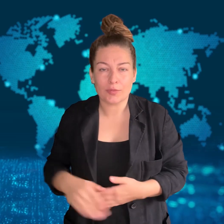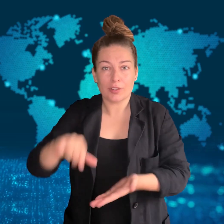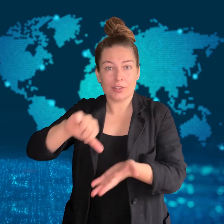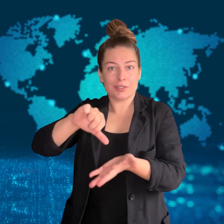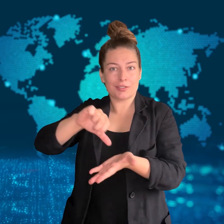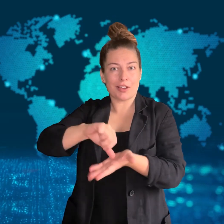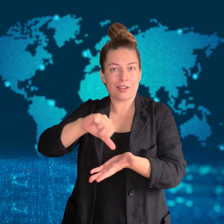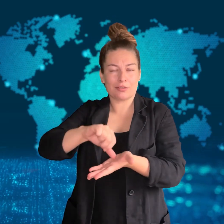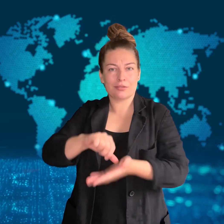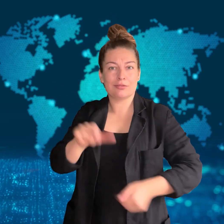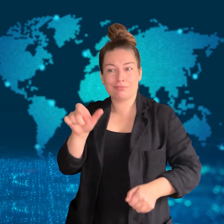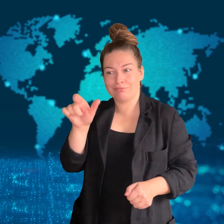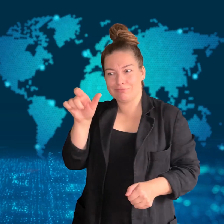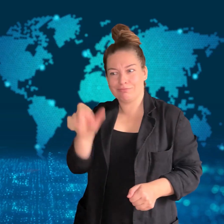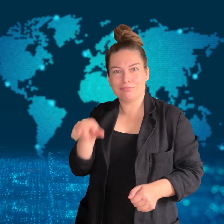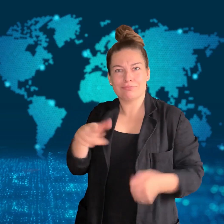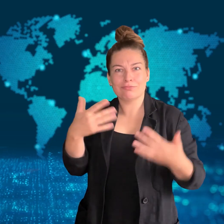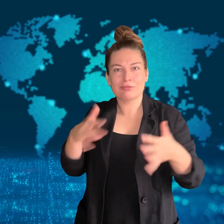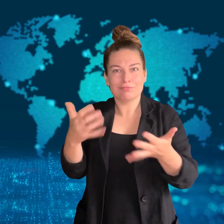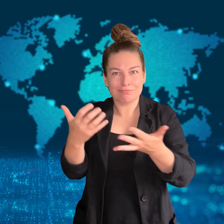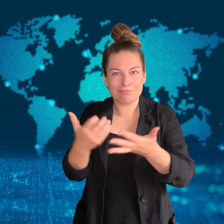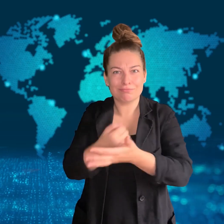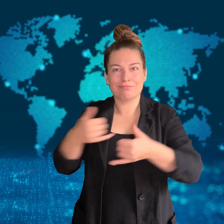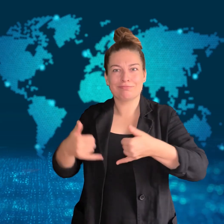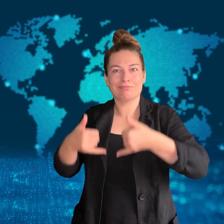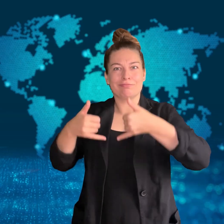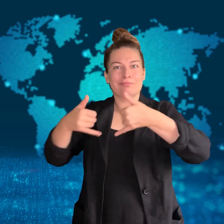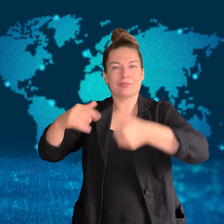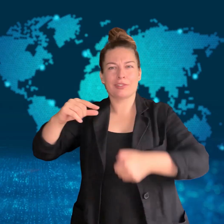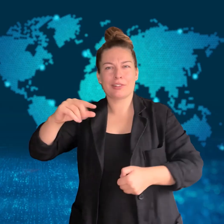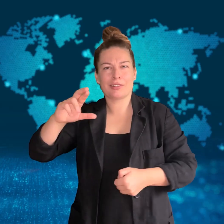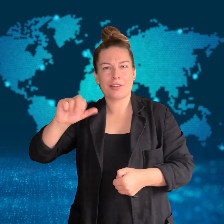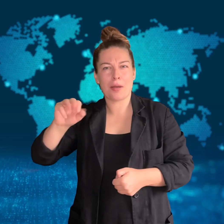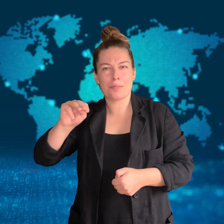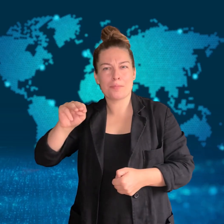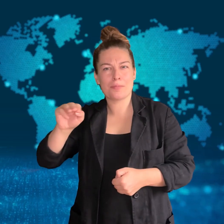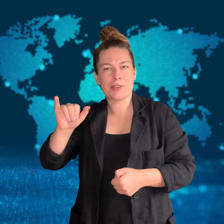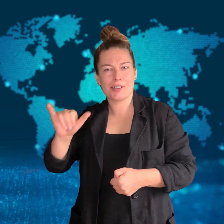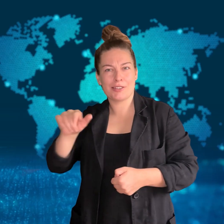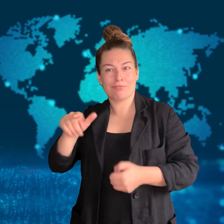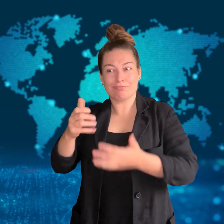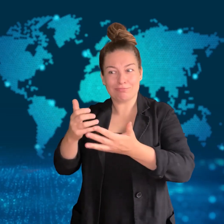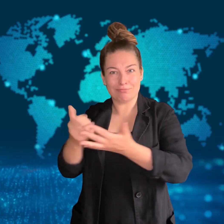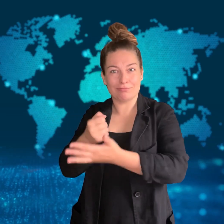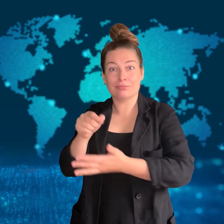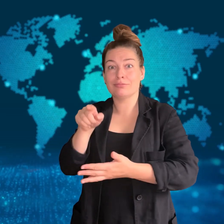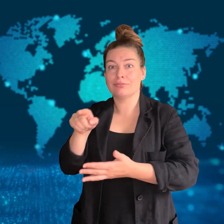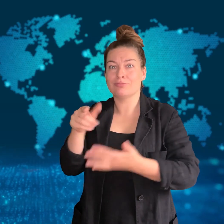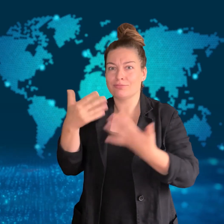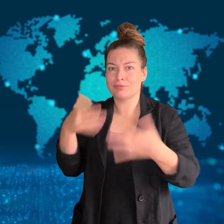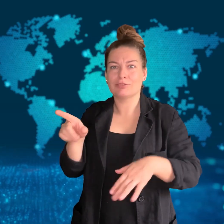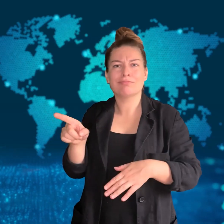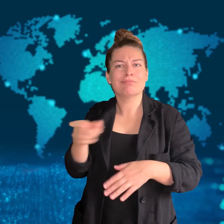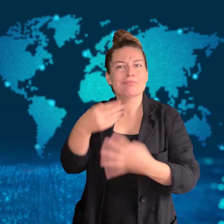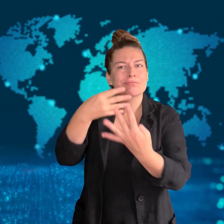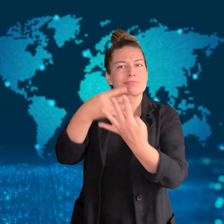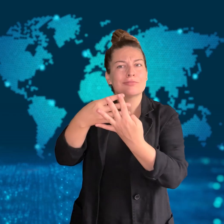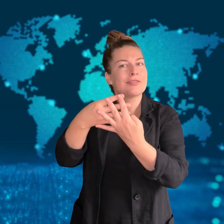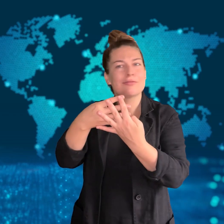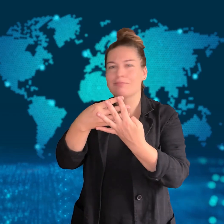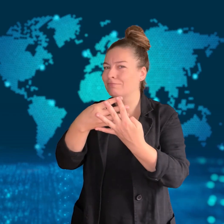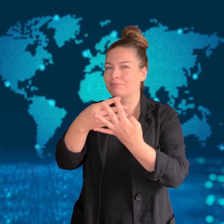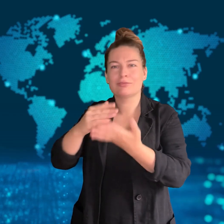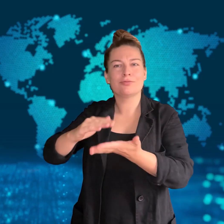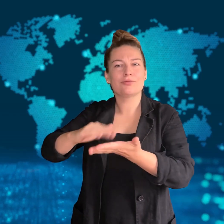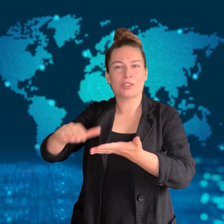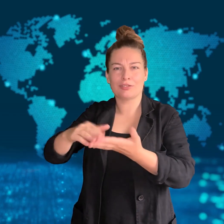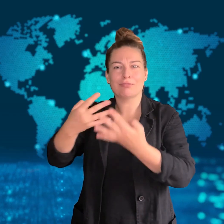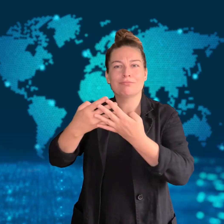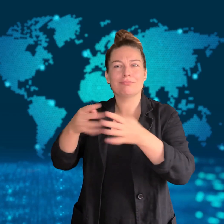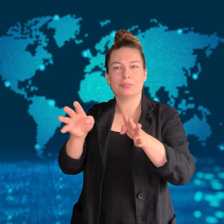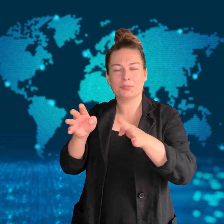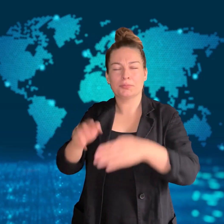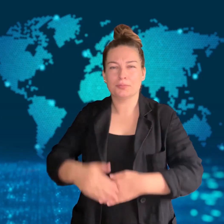Grammy Award winner pardoned